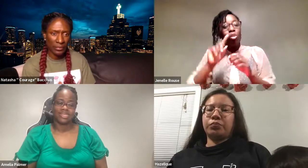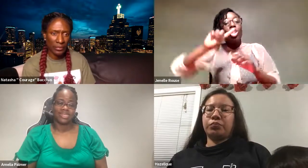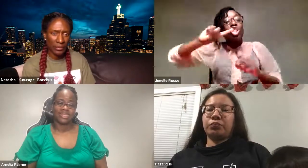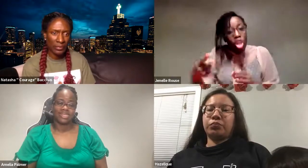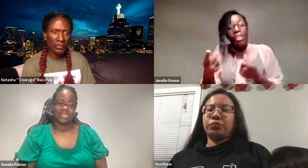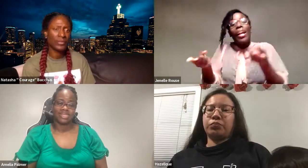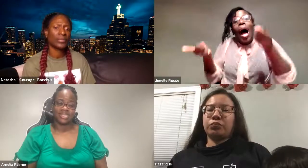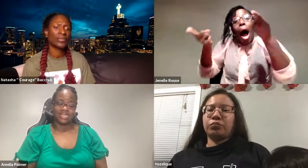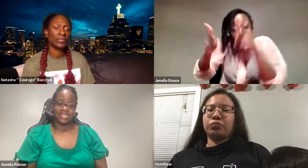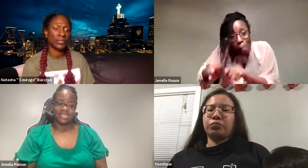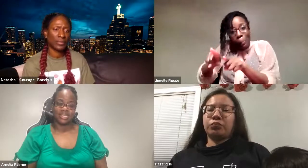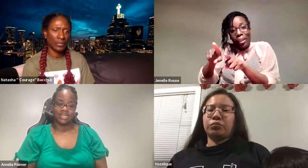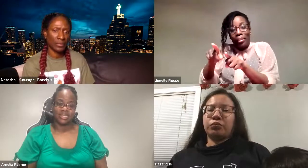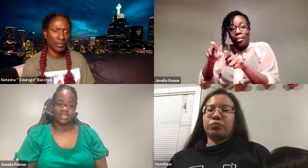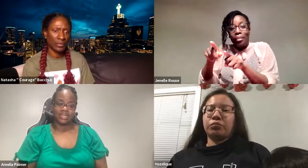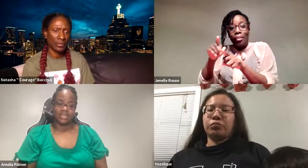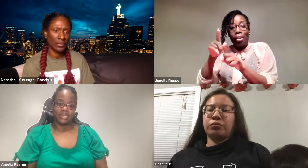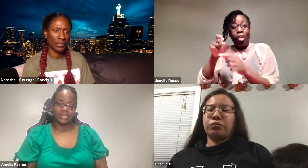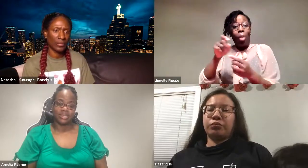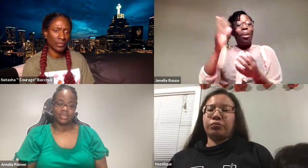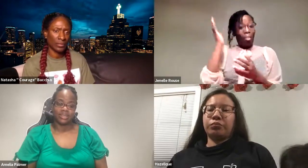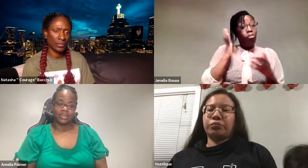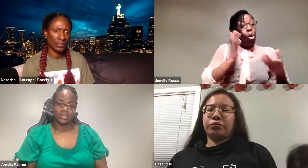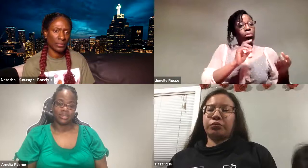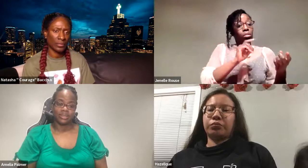but